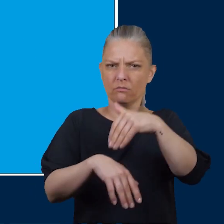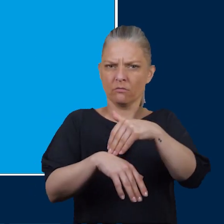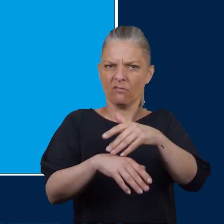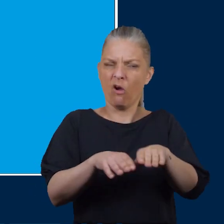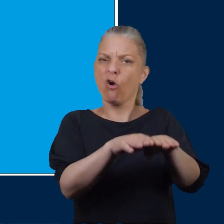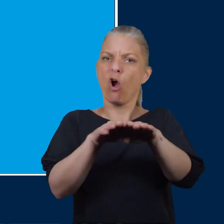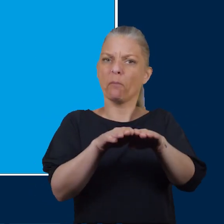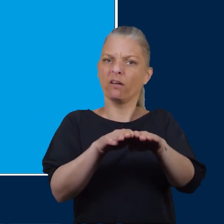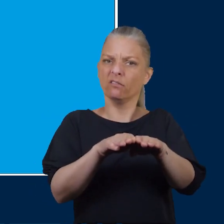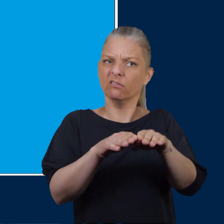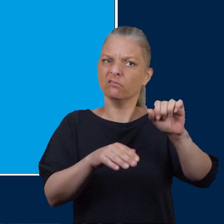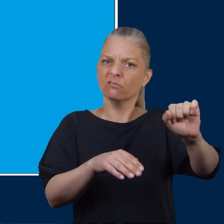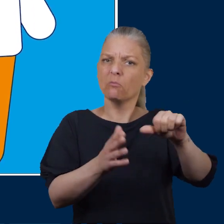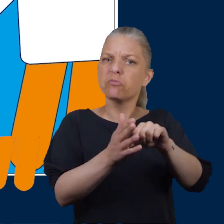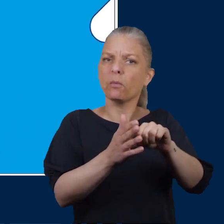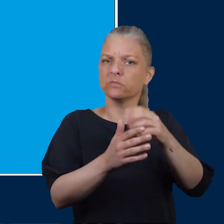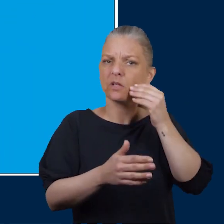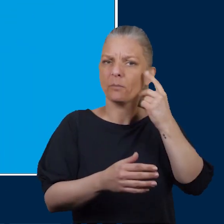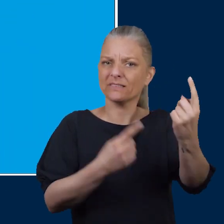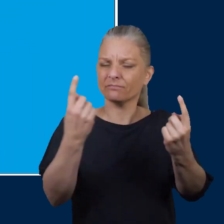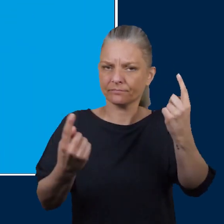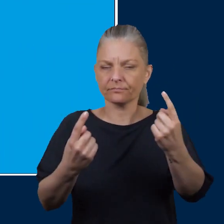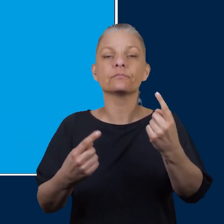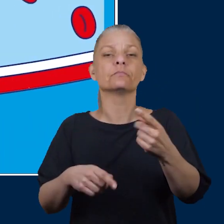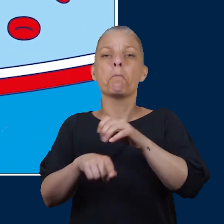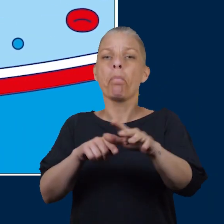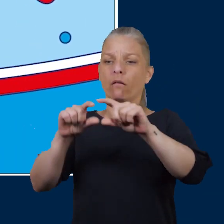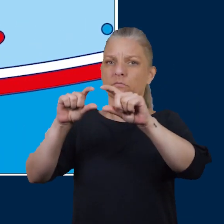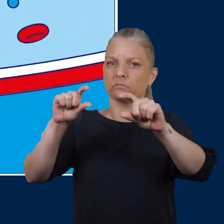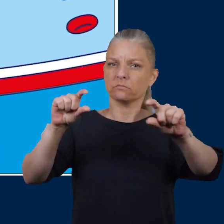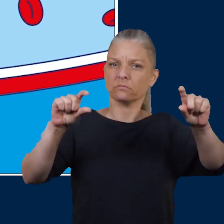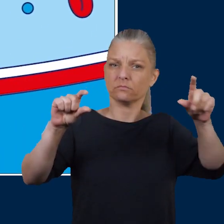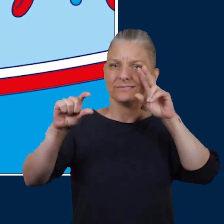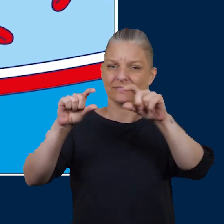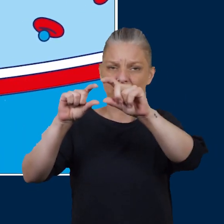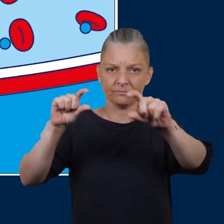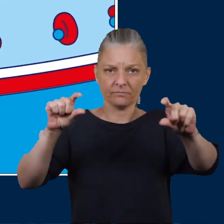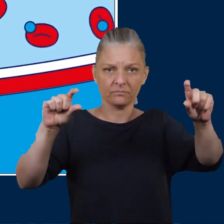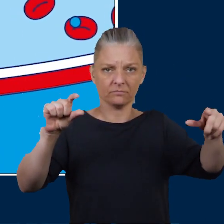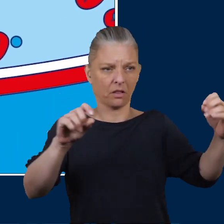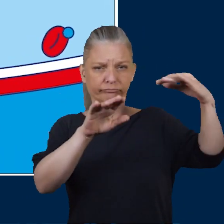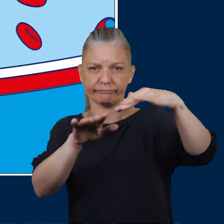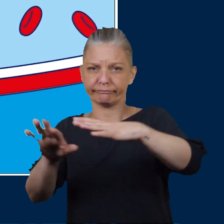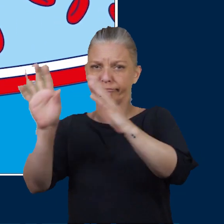people with diabetes. Here's a blood vessel; you have blood vessels all over your body.